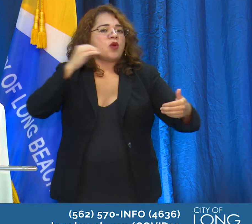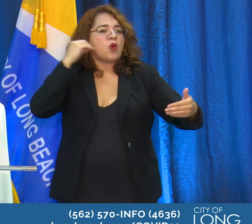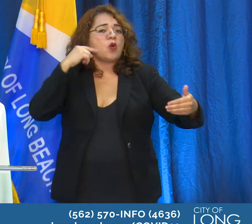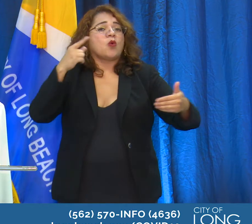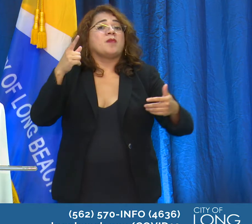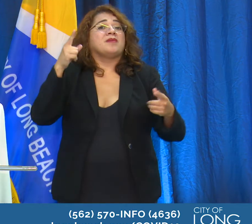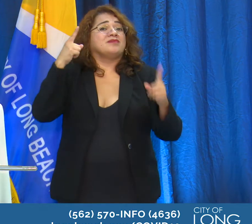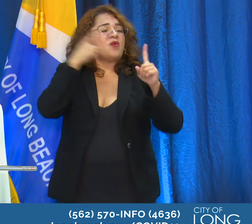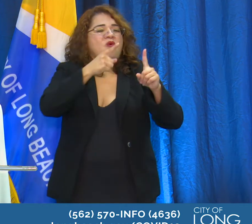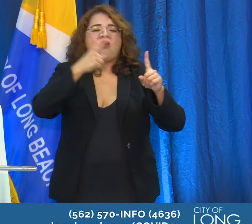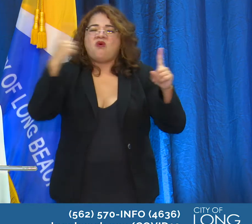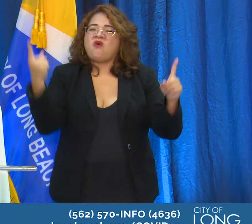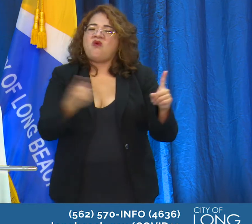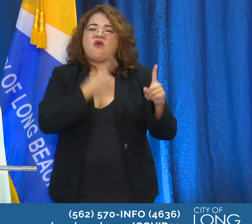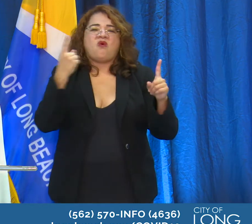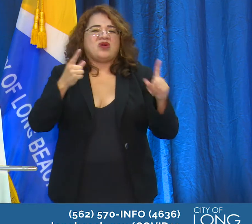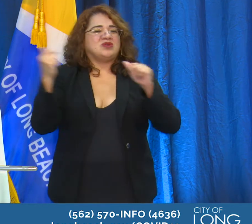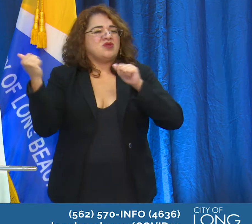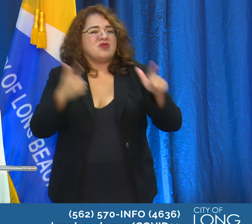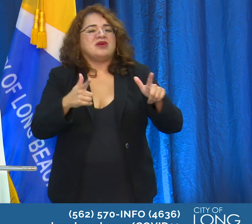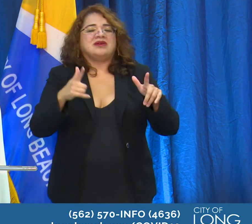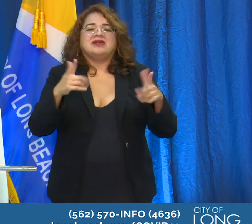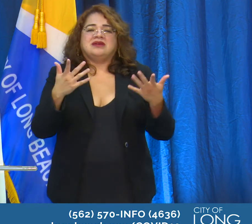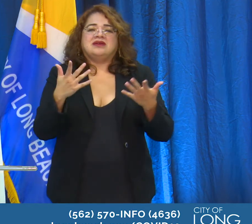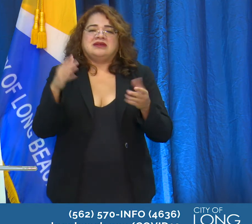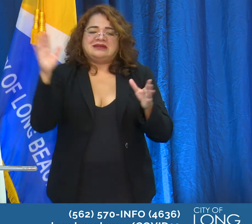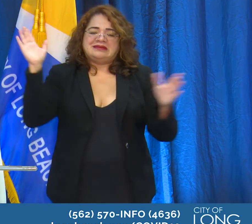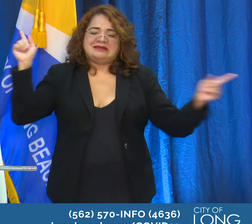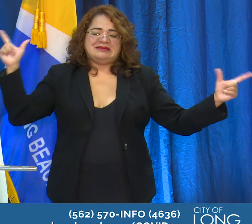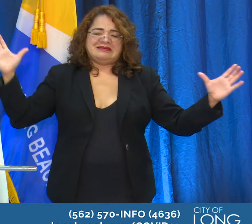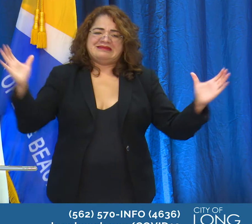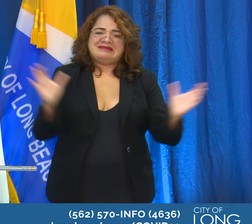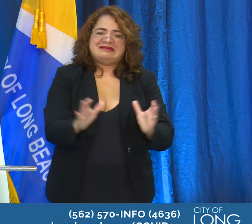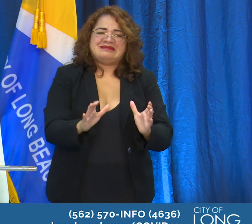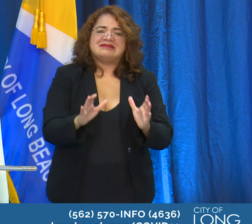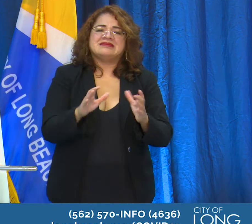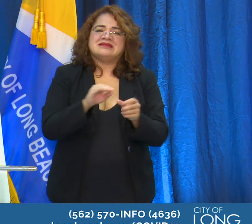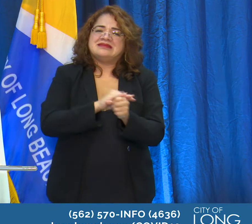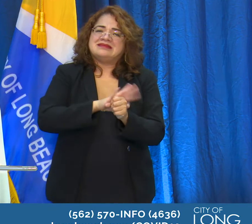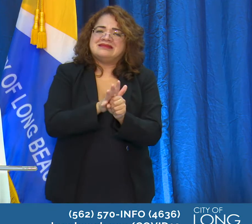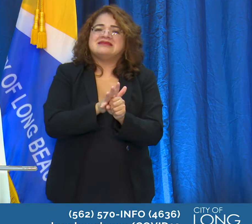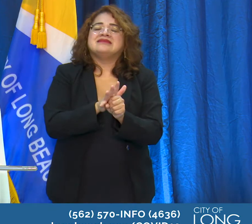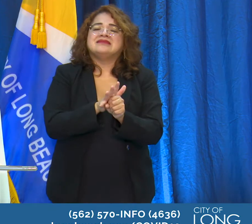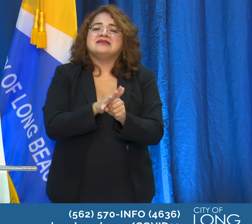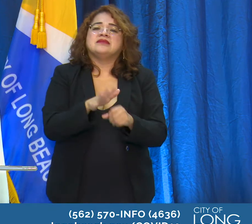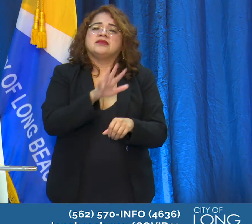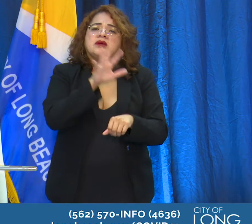I also want to share a little more about our testing. Testing is still available, and we have appointments available every day.